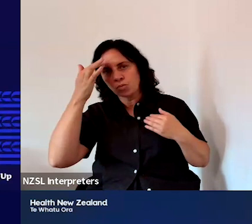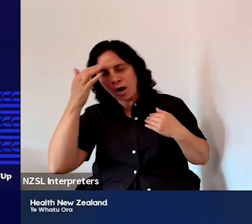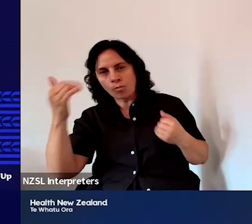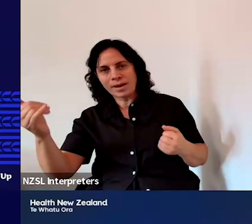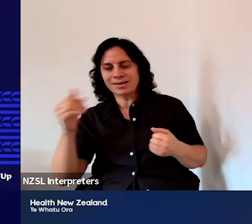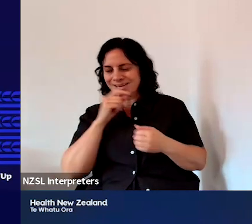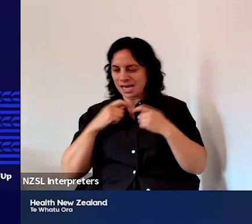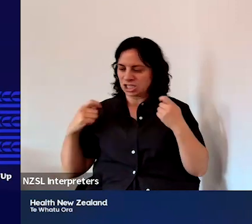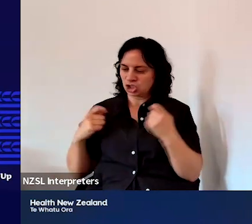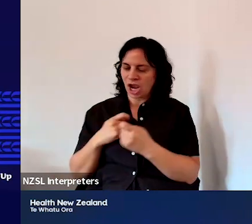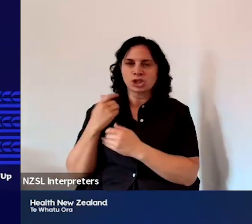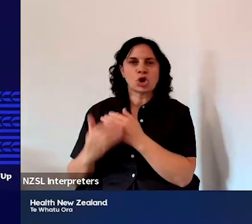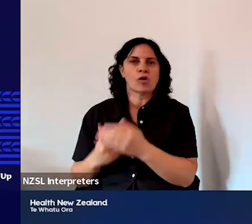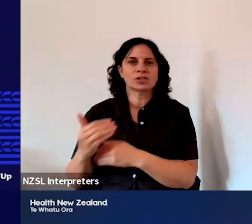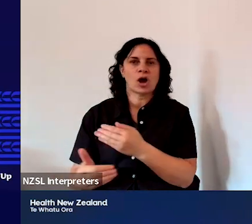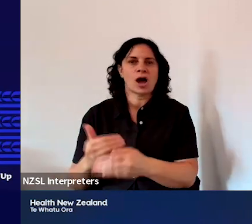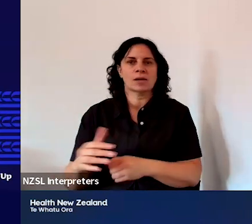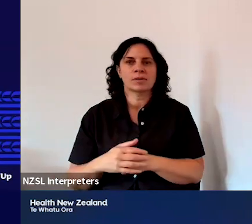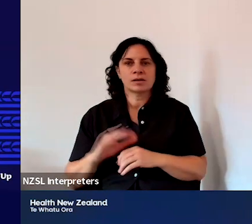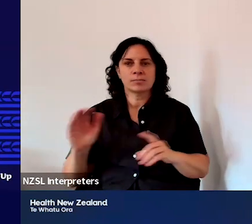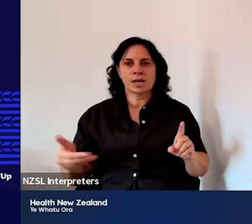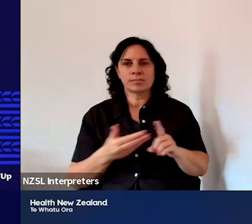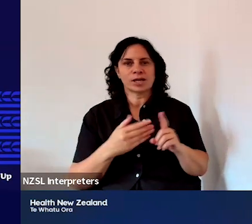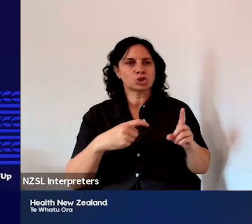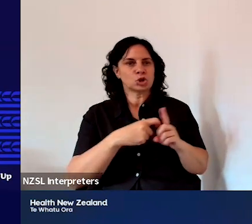And I might come back to you Kirsten because I know you have a real interest